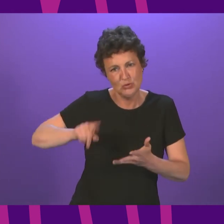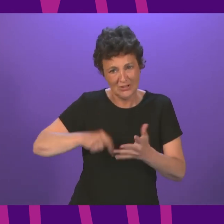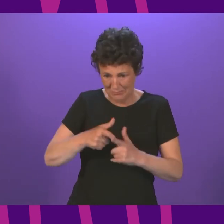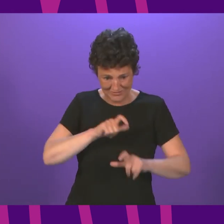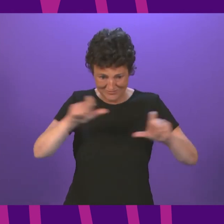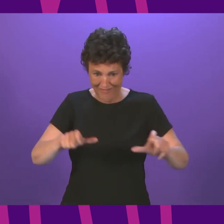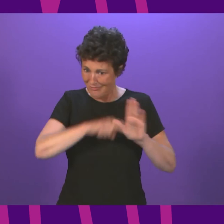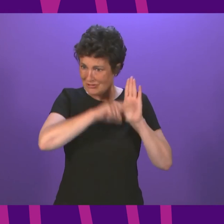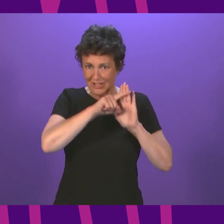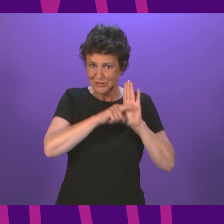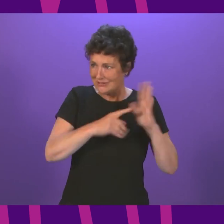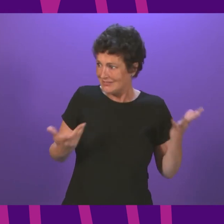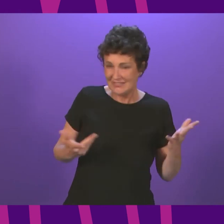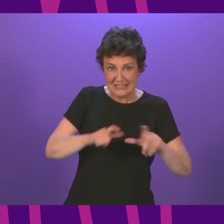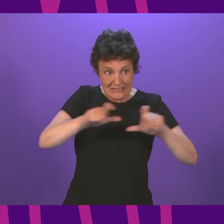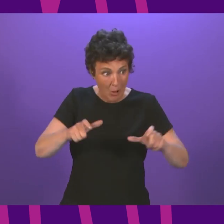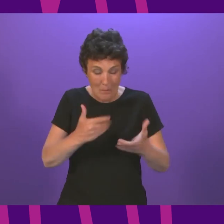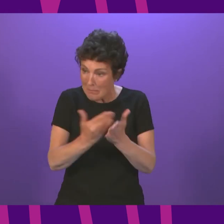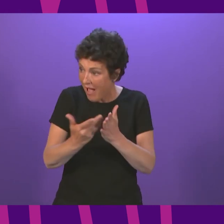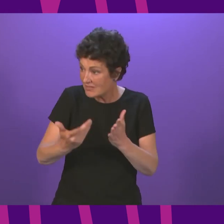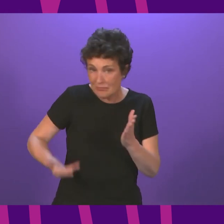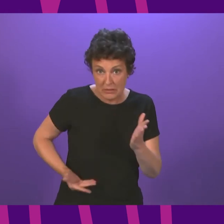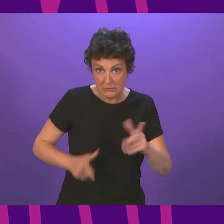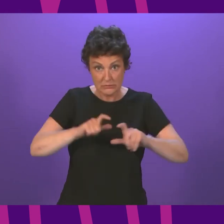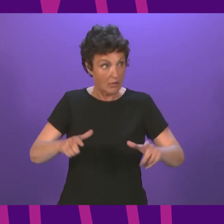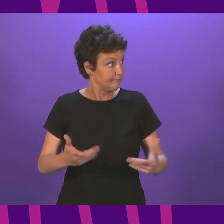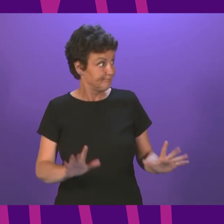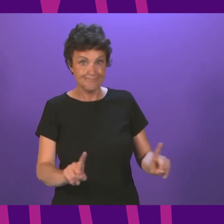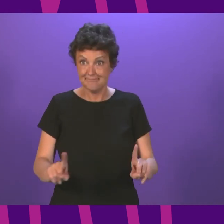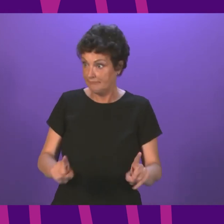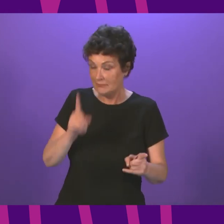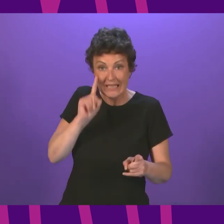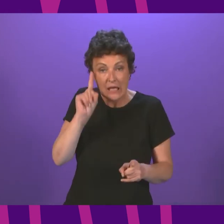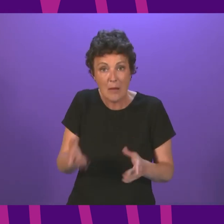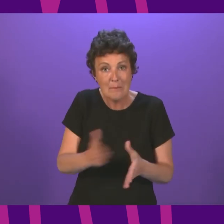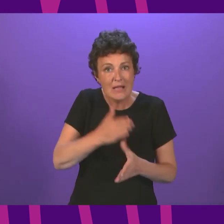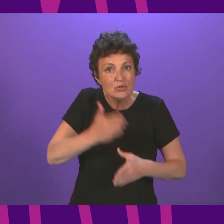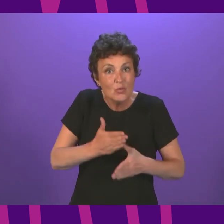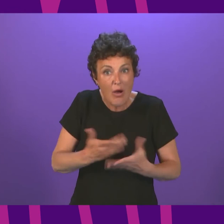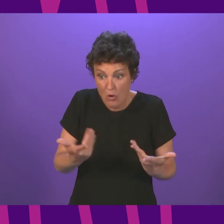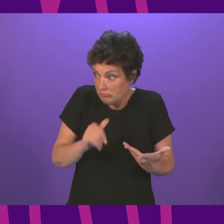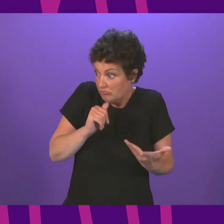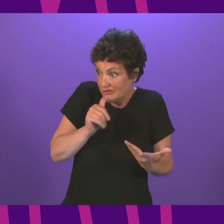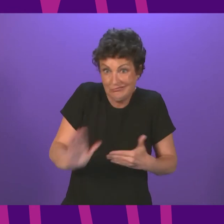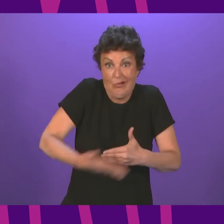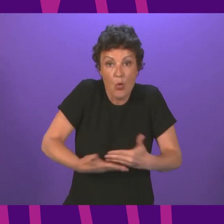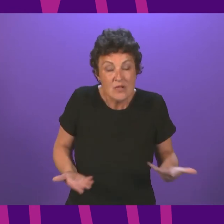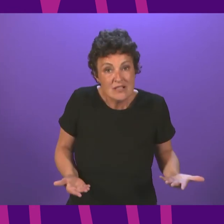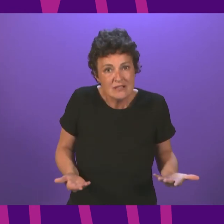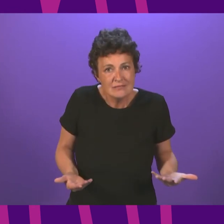Deputy First Minister agree with her that, at some point in the lifetime of the act—which